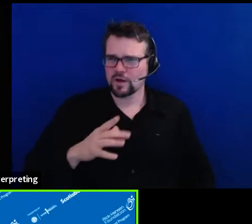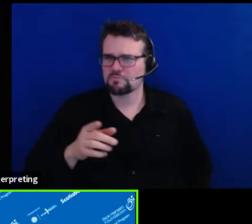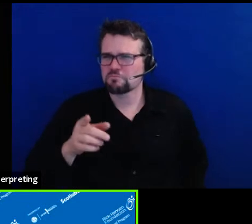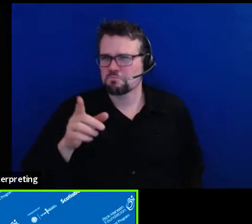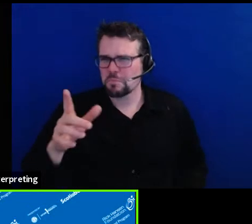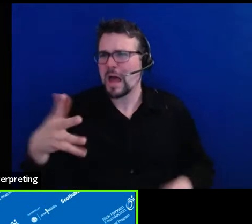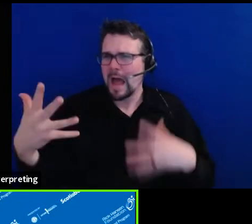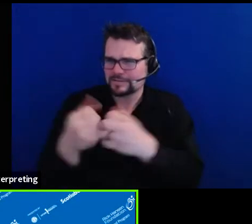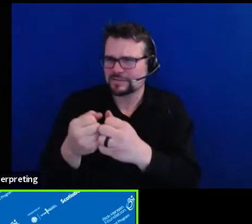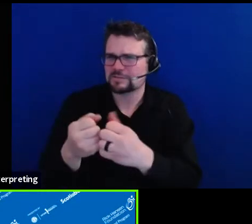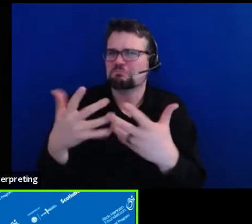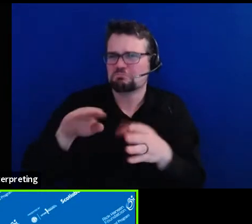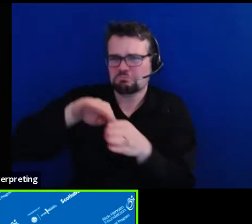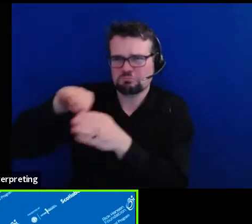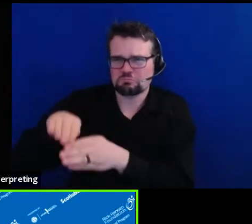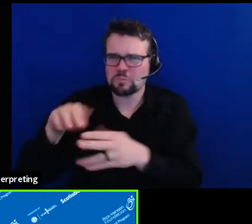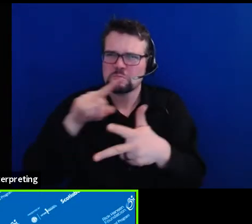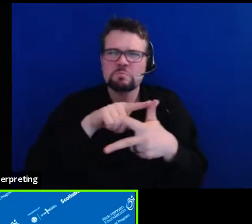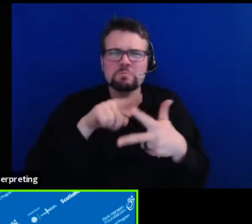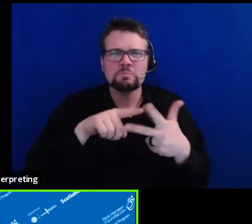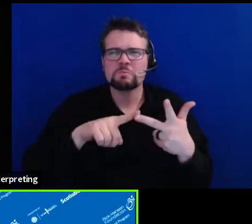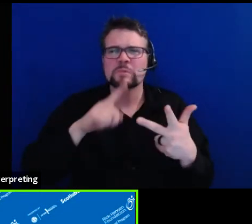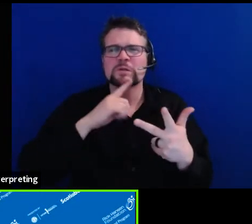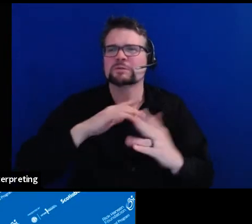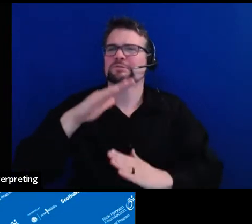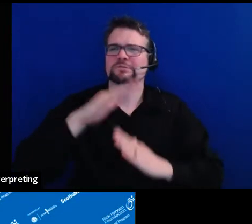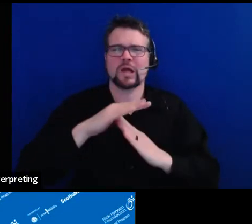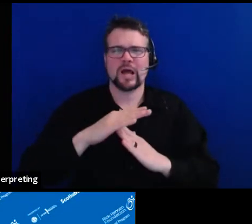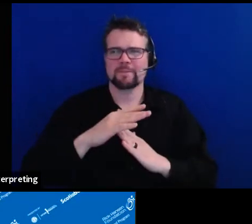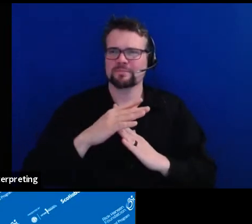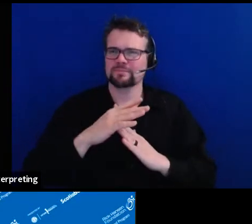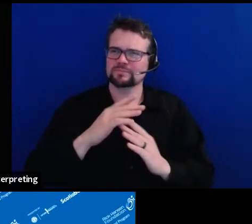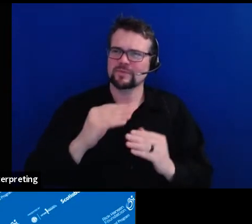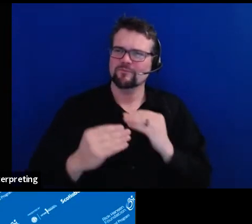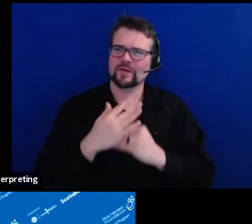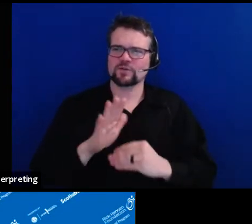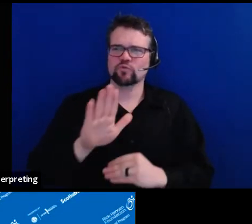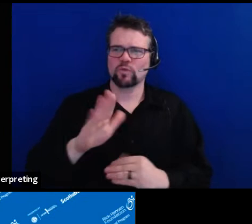YOUR LIFE? I'M CURIOUS ABOUT THIS ONE TOO. GOOD QUESTION, DONNA. THANK YOU.